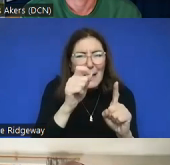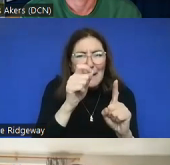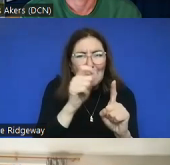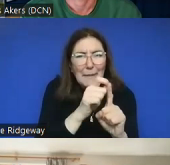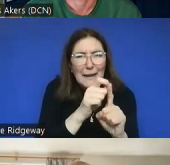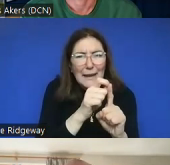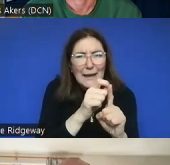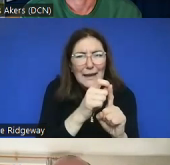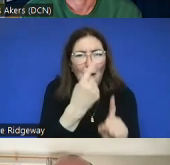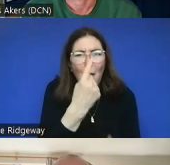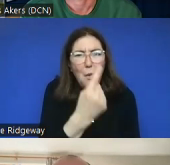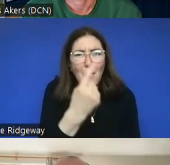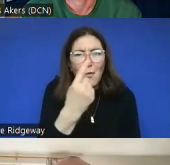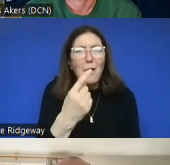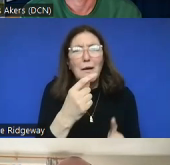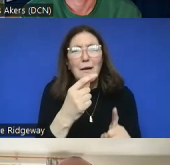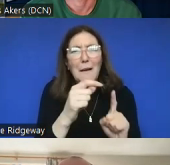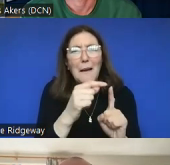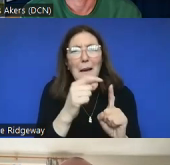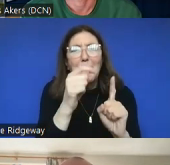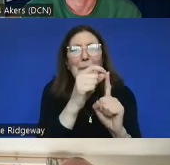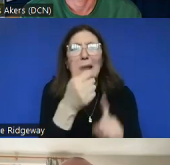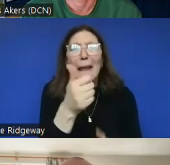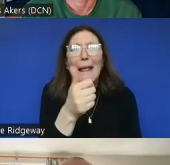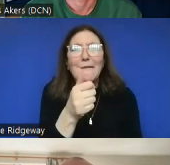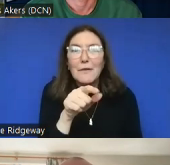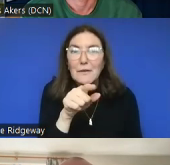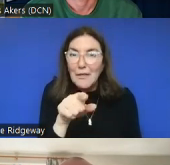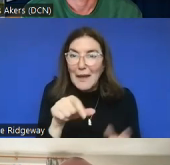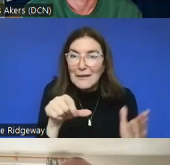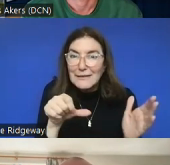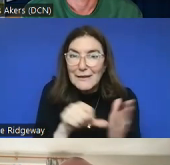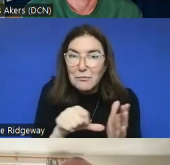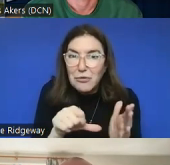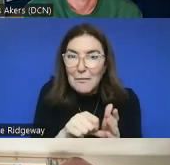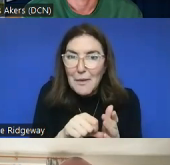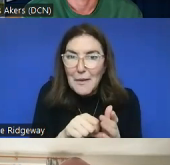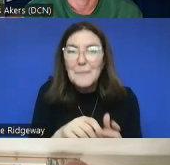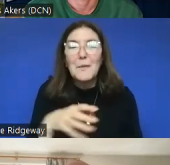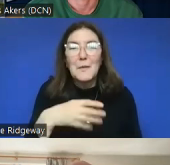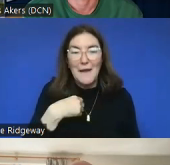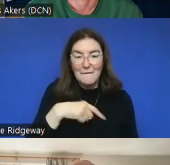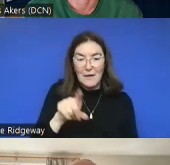Sounds like it could be. We have it as a button so people can click on it to email them.